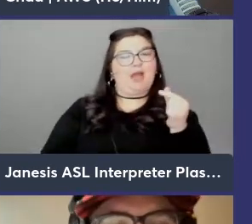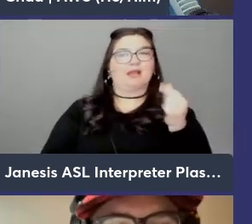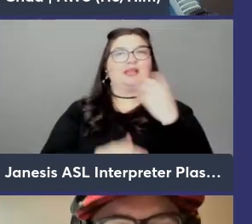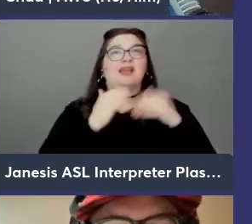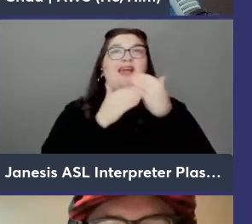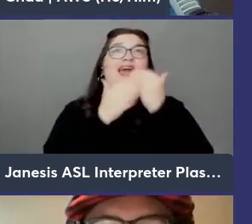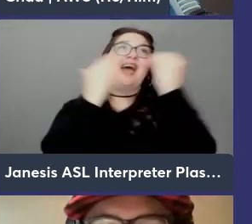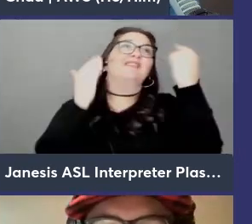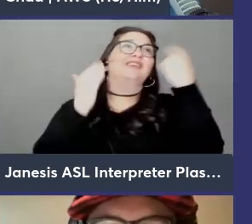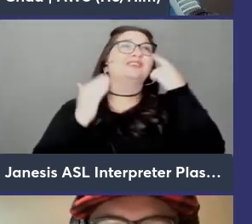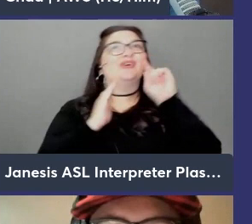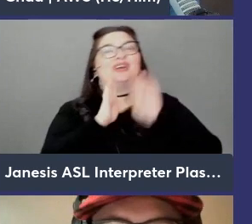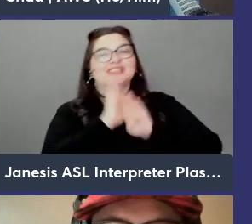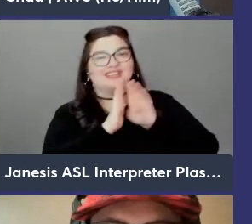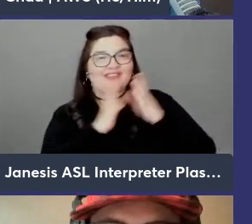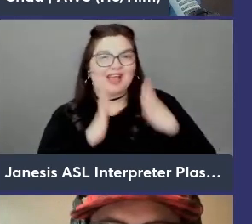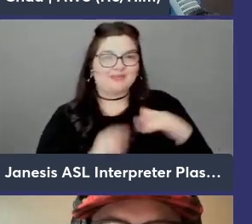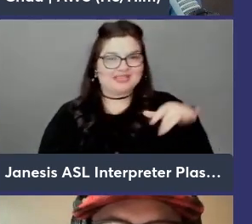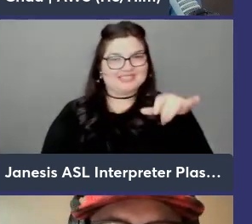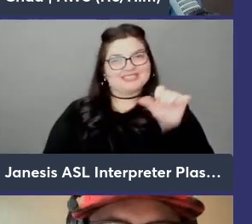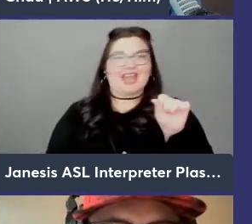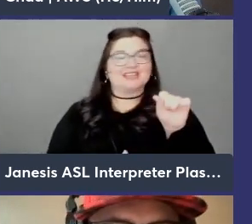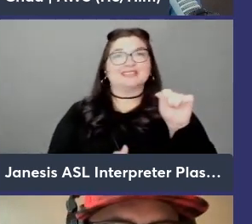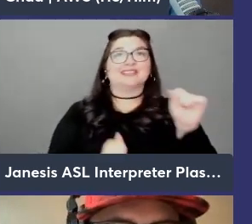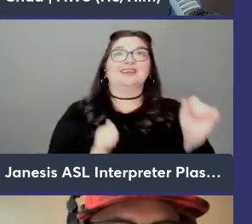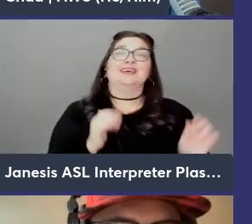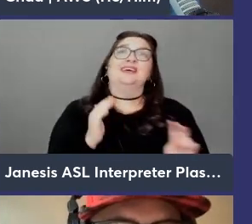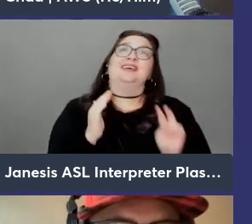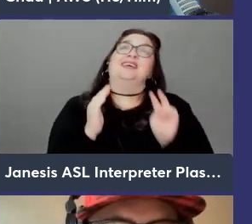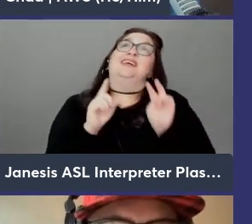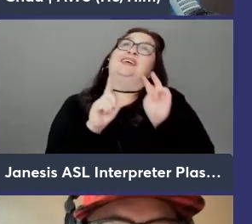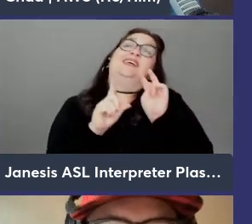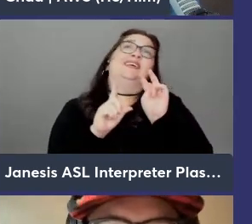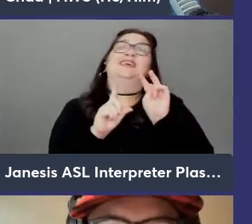Yeah debugging nirvana, you've reached it. You're enlightened. - That's actually a better one.